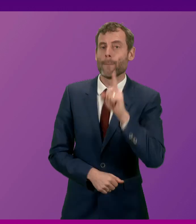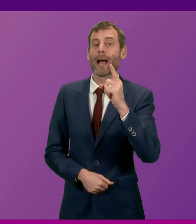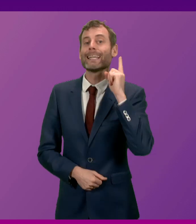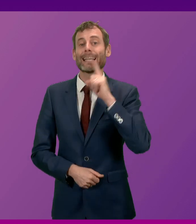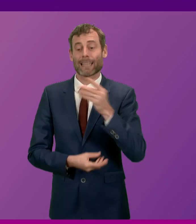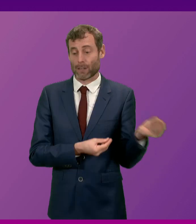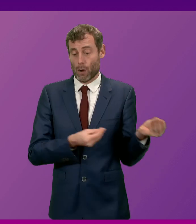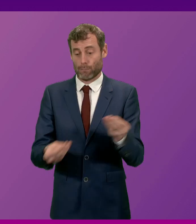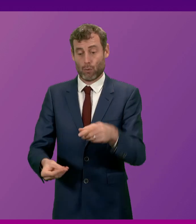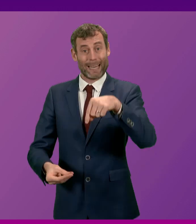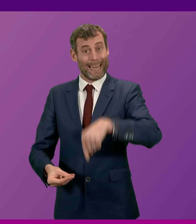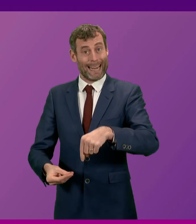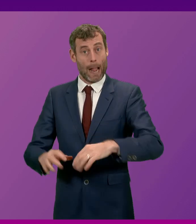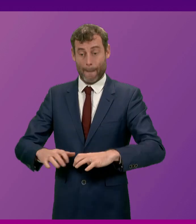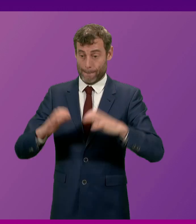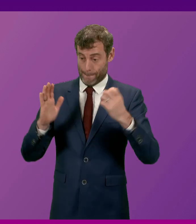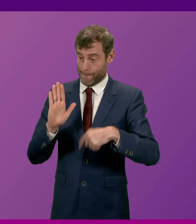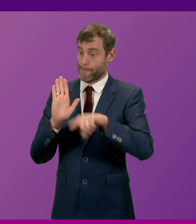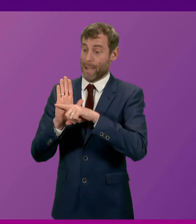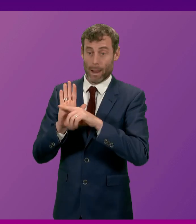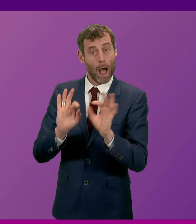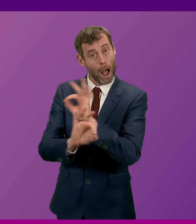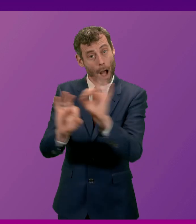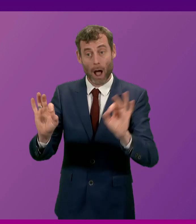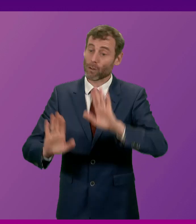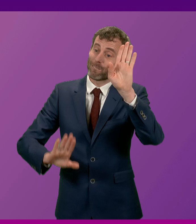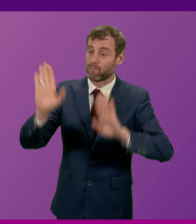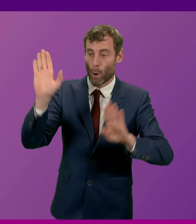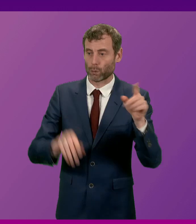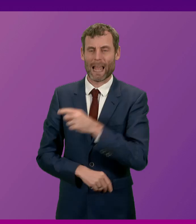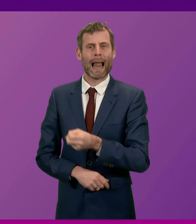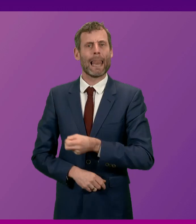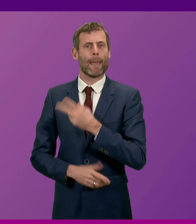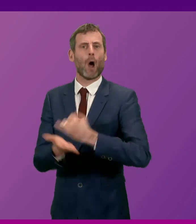the Labour Party voted against it. The Labour Party does not know whether it is coming or going.